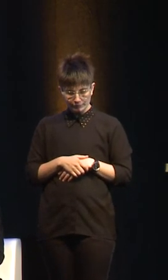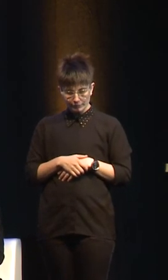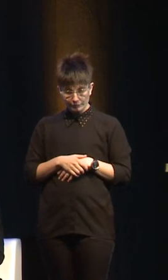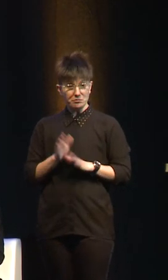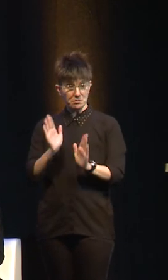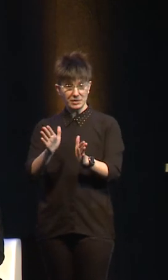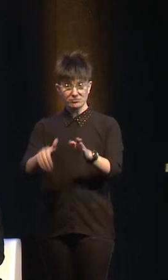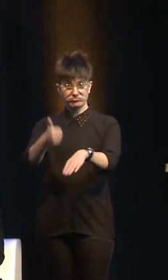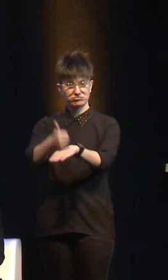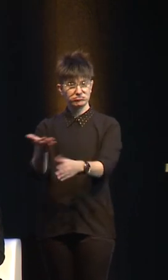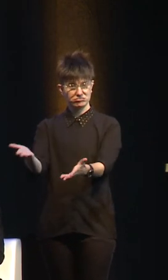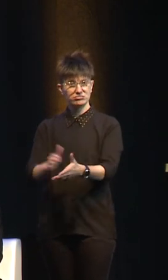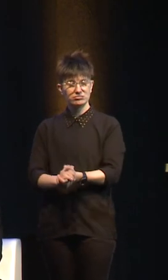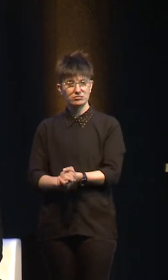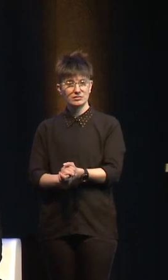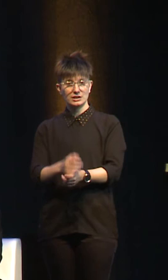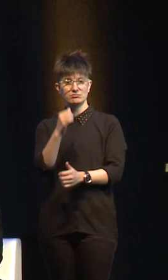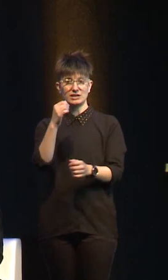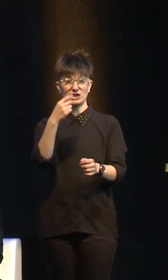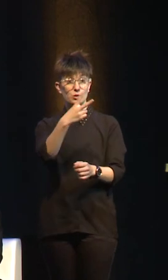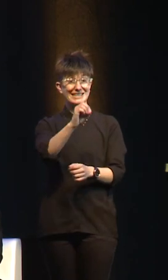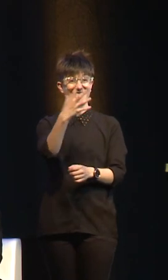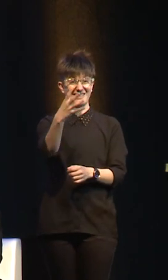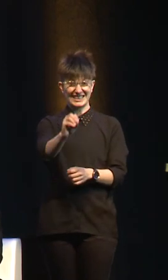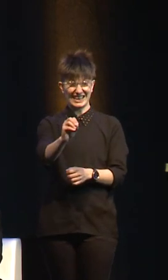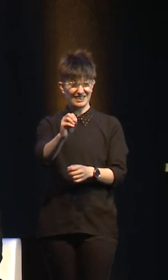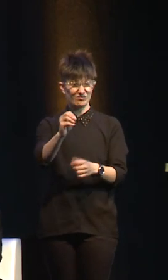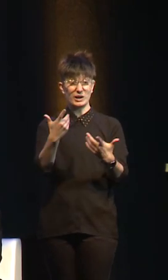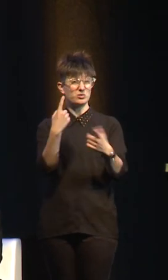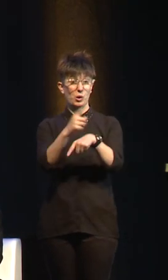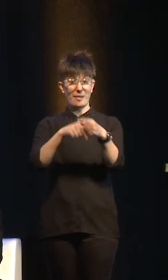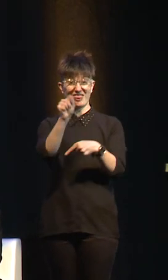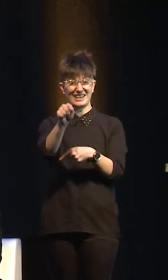I mean the year 2050 the year were all shouting about, I'm going to be 77 years old you know,